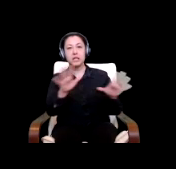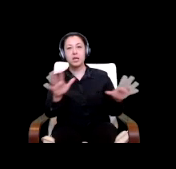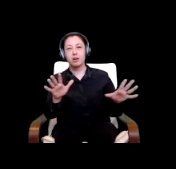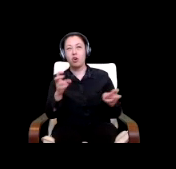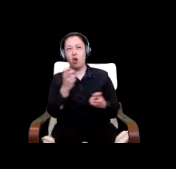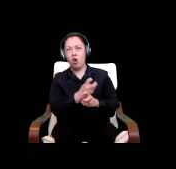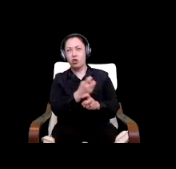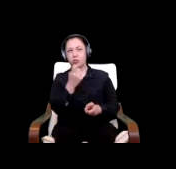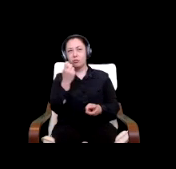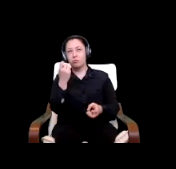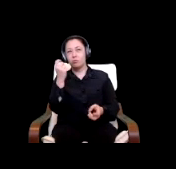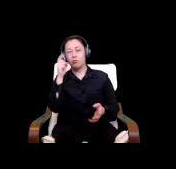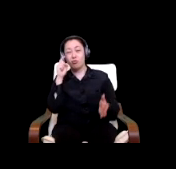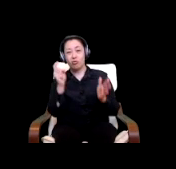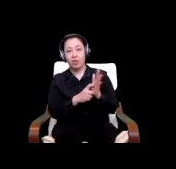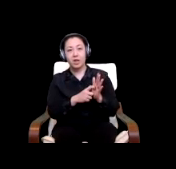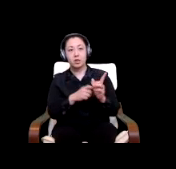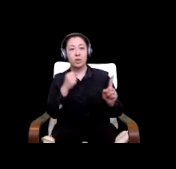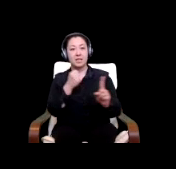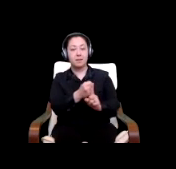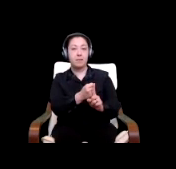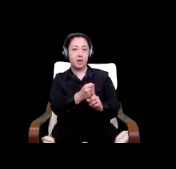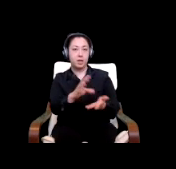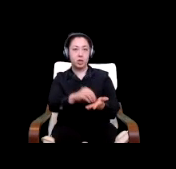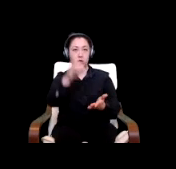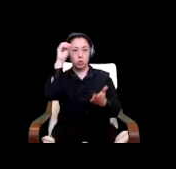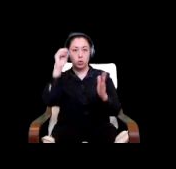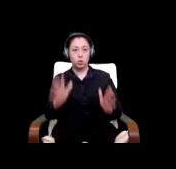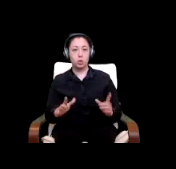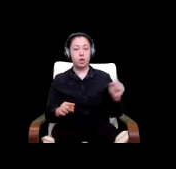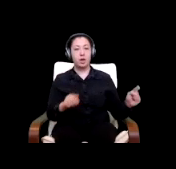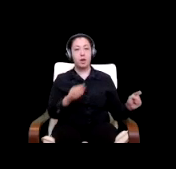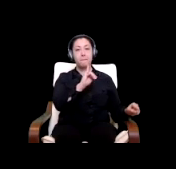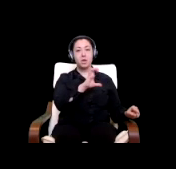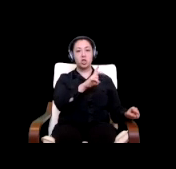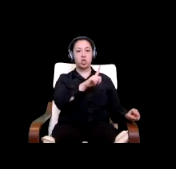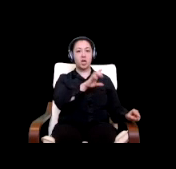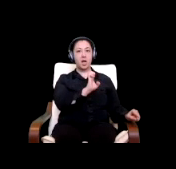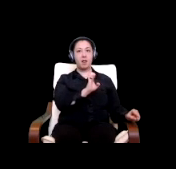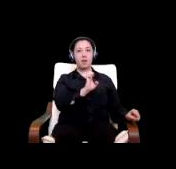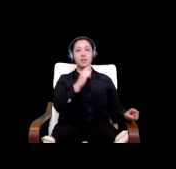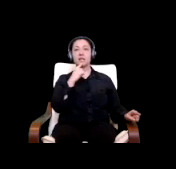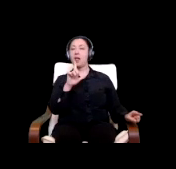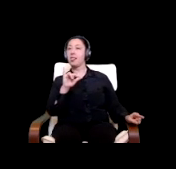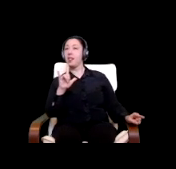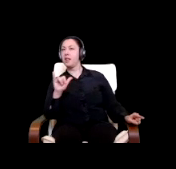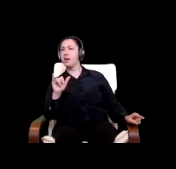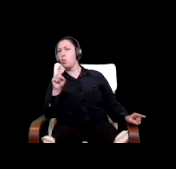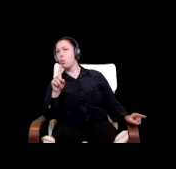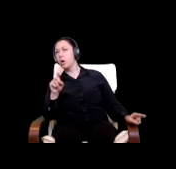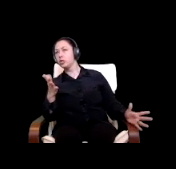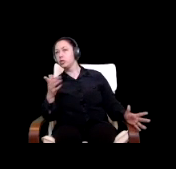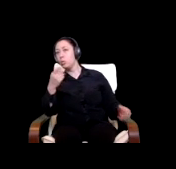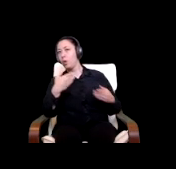There is a question. You have a specific resource to learn more about